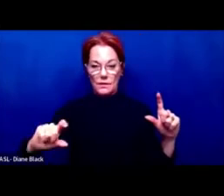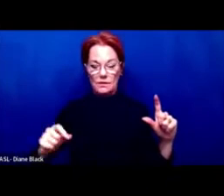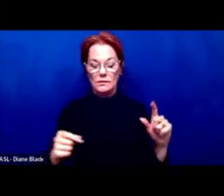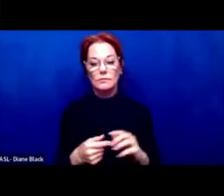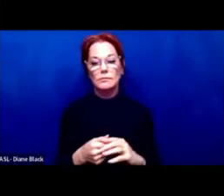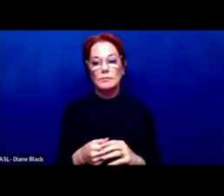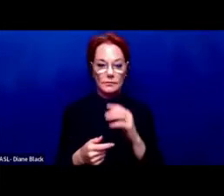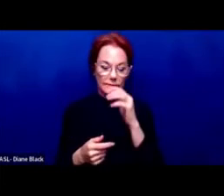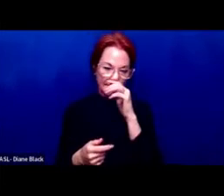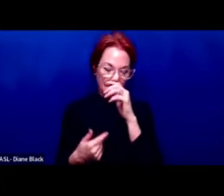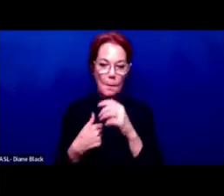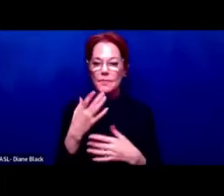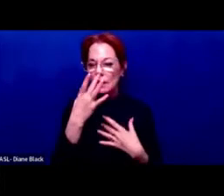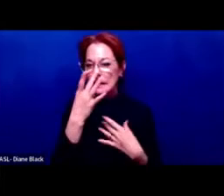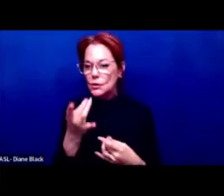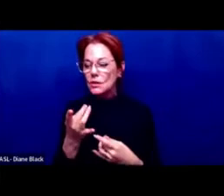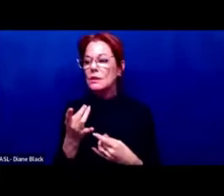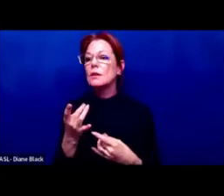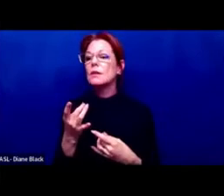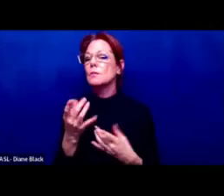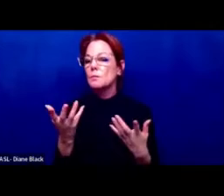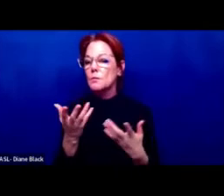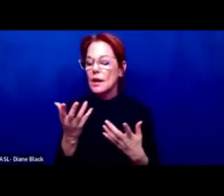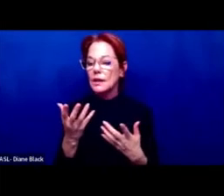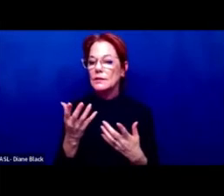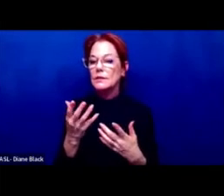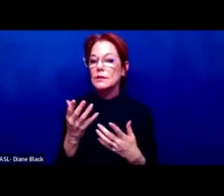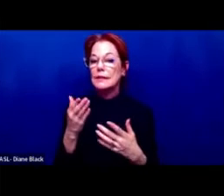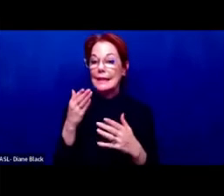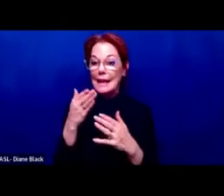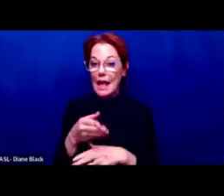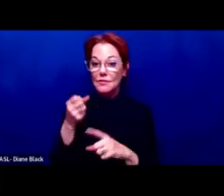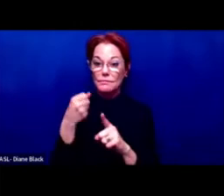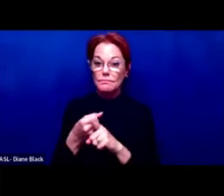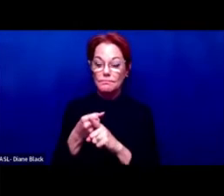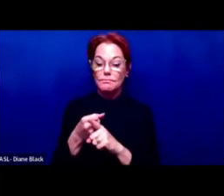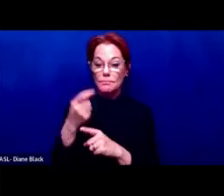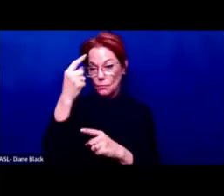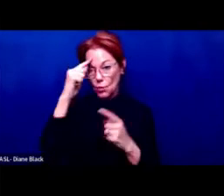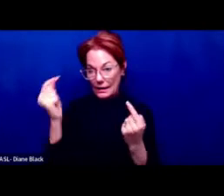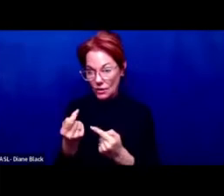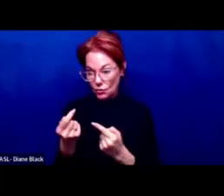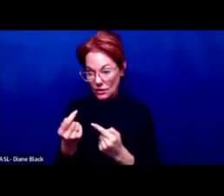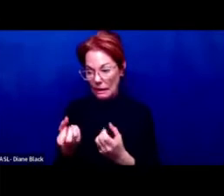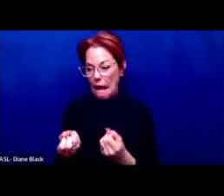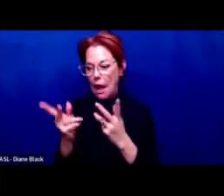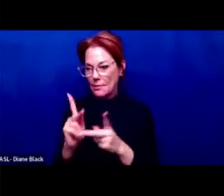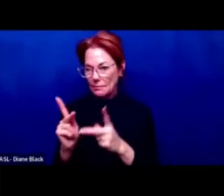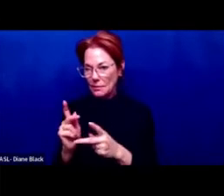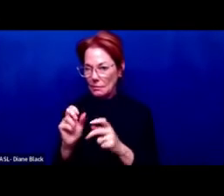after having a brain injury, you know, how many people can return home. And so as you can see, we